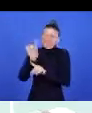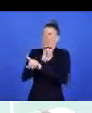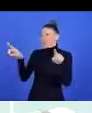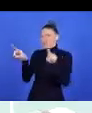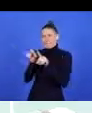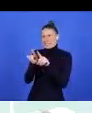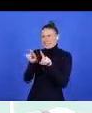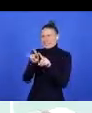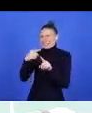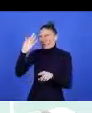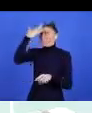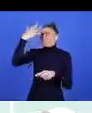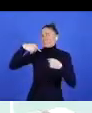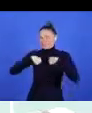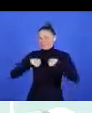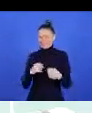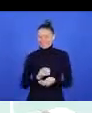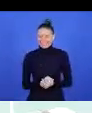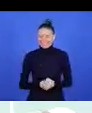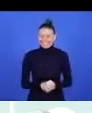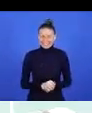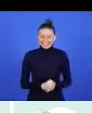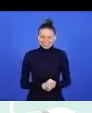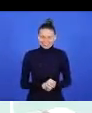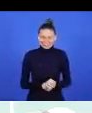spare battery, so you do not make the same mistake as